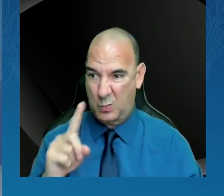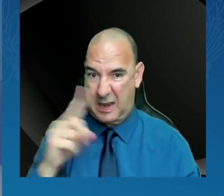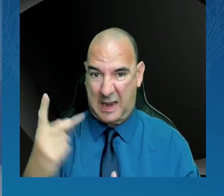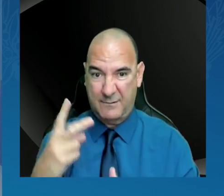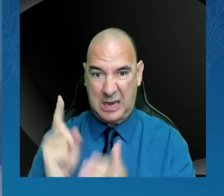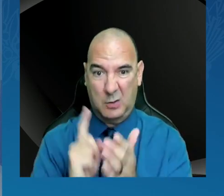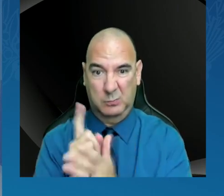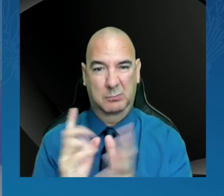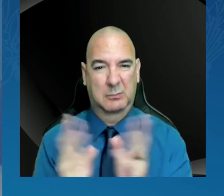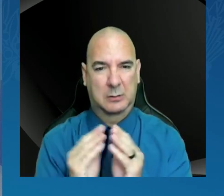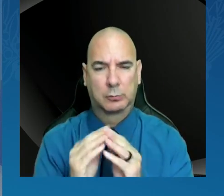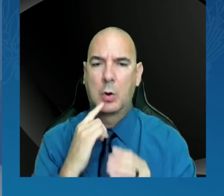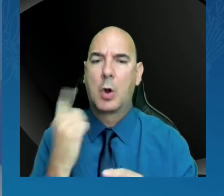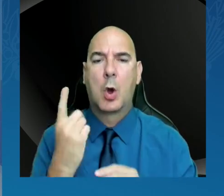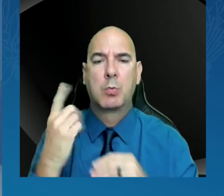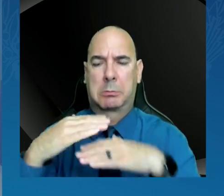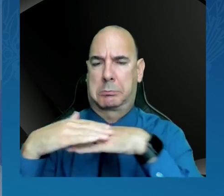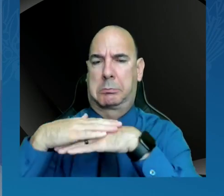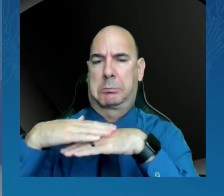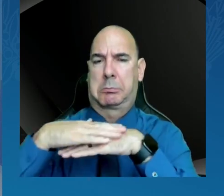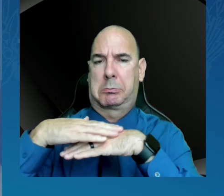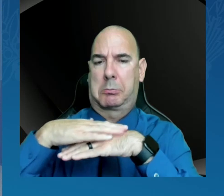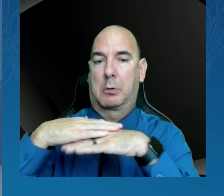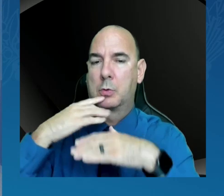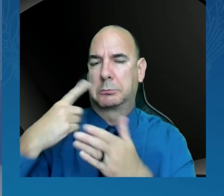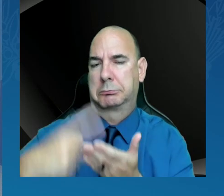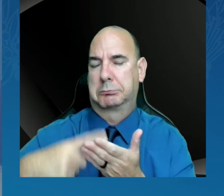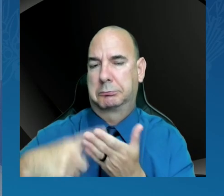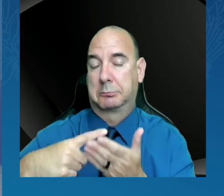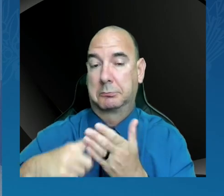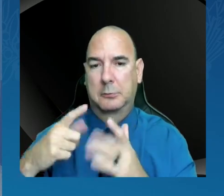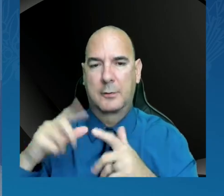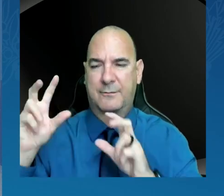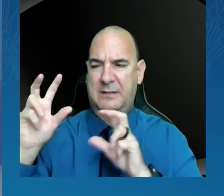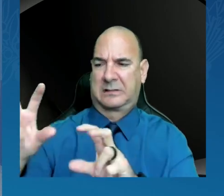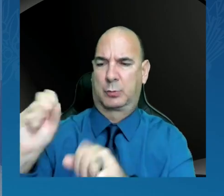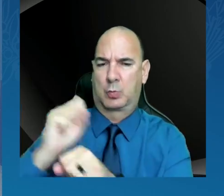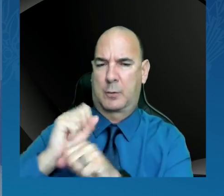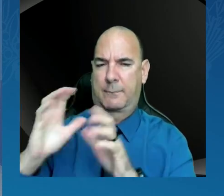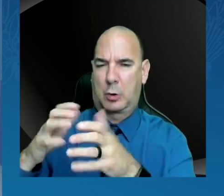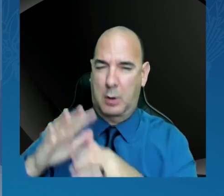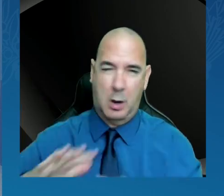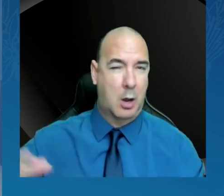in workforce across this country. So the summit will focus on a few special areas.